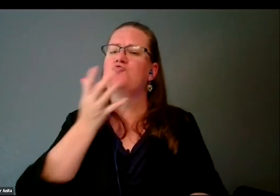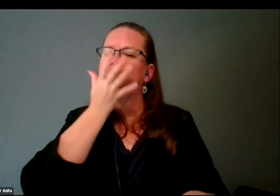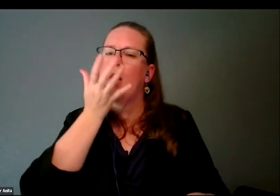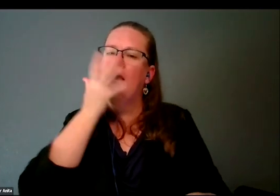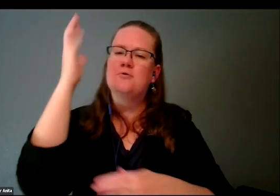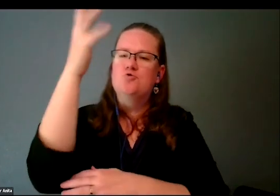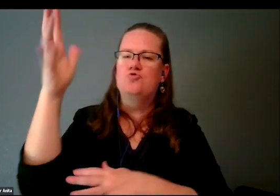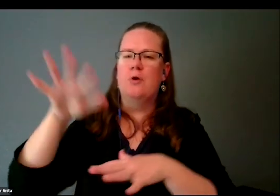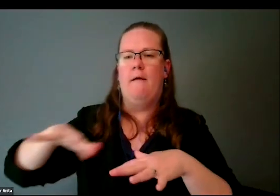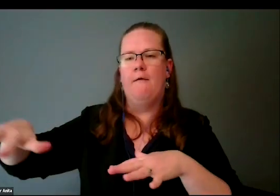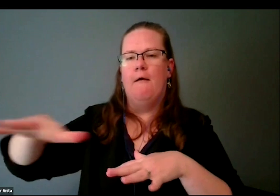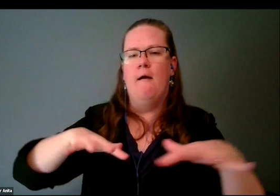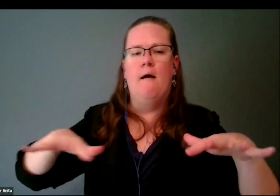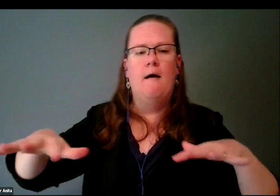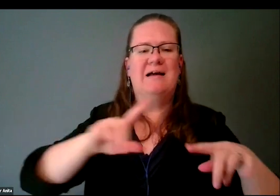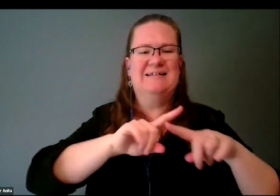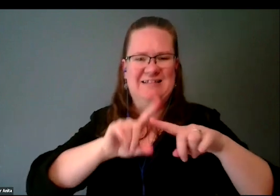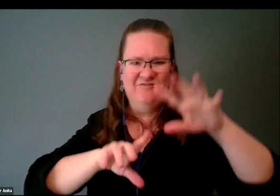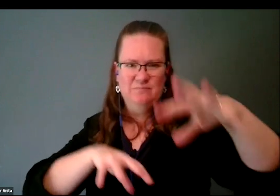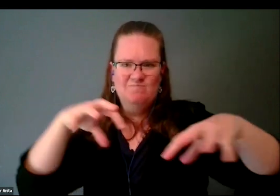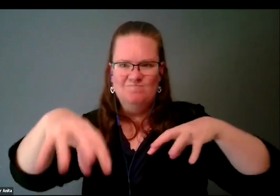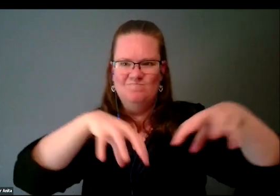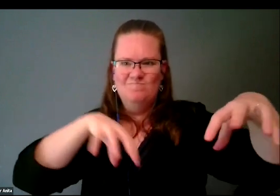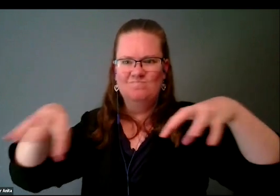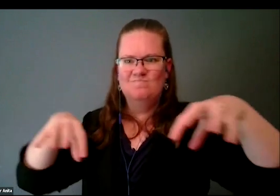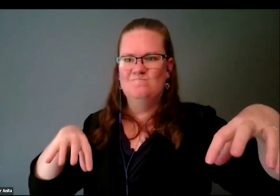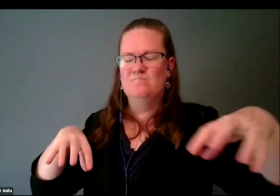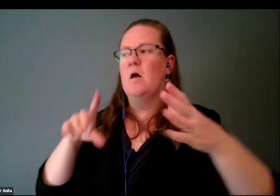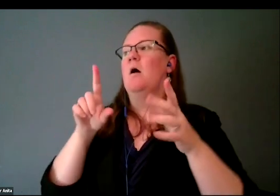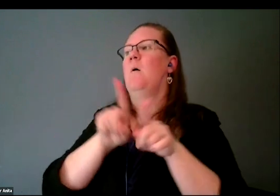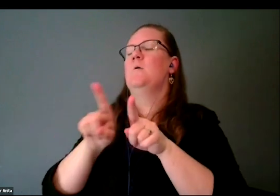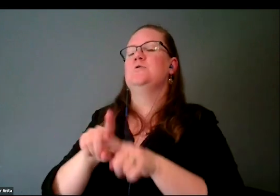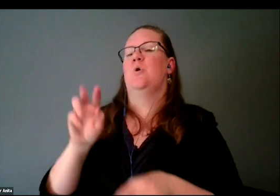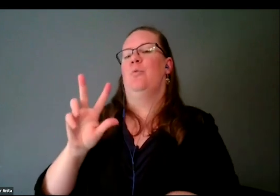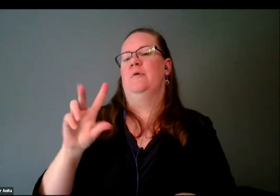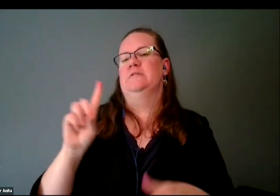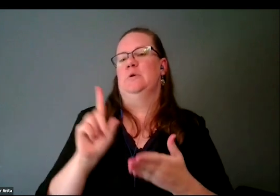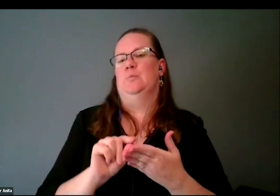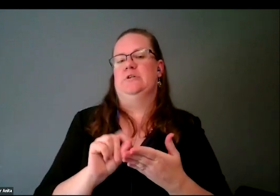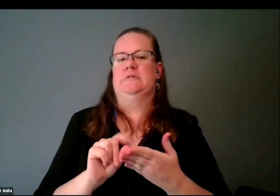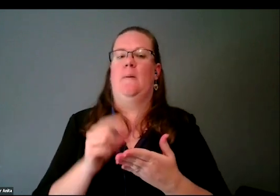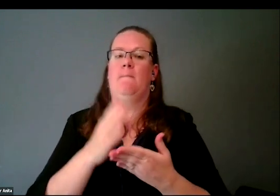lots of different elements here. Then, there are 3D-printed pieces to label the tops of buildings,